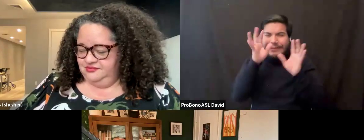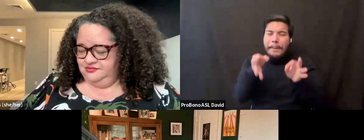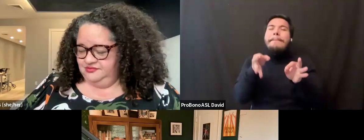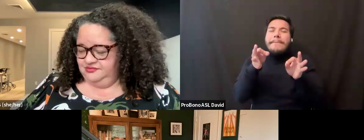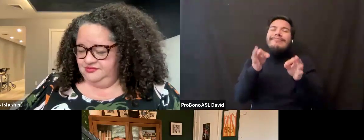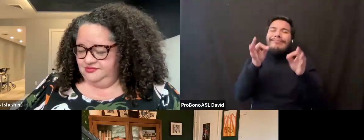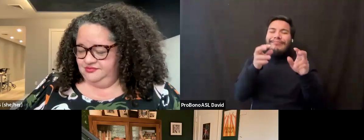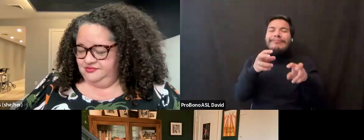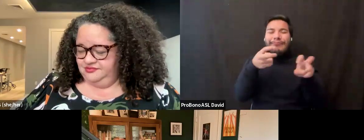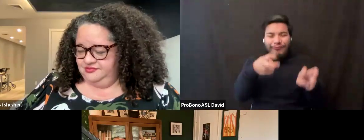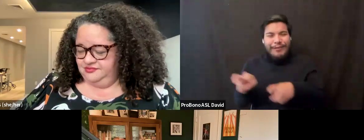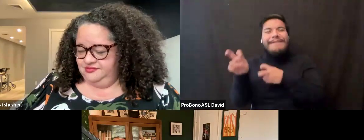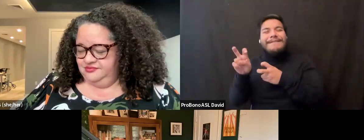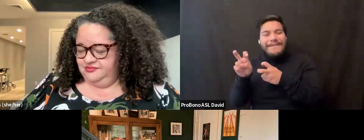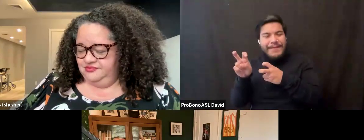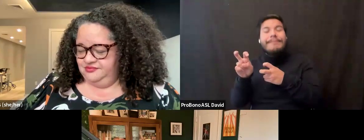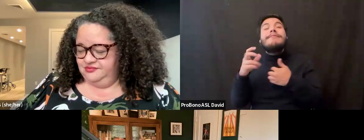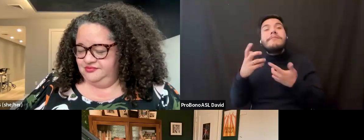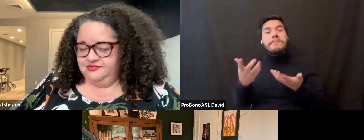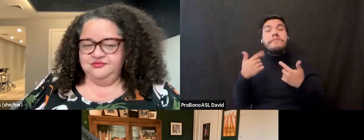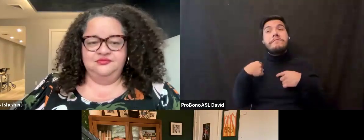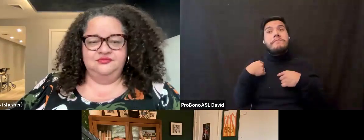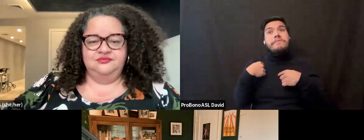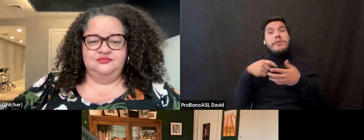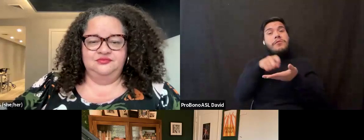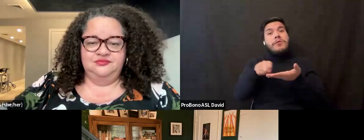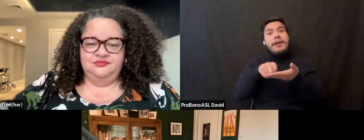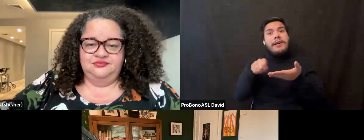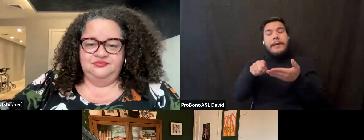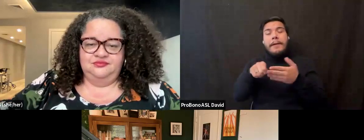And I had been writing anonymously on